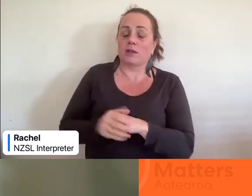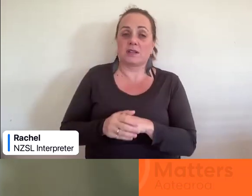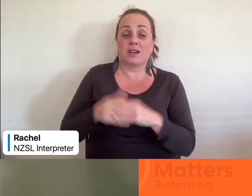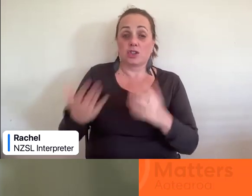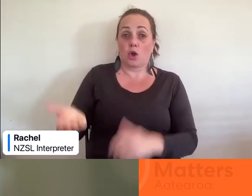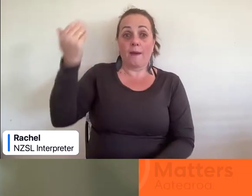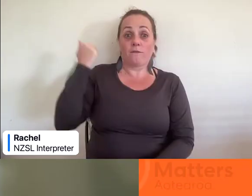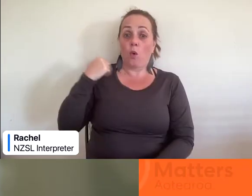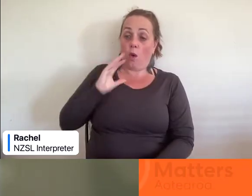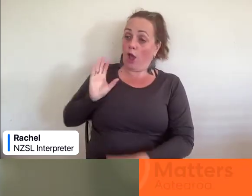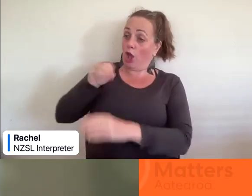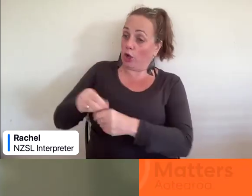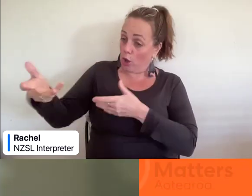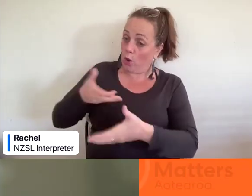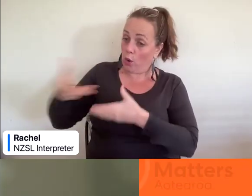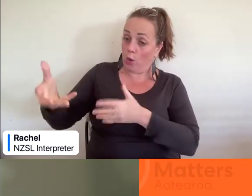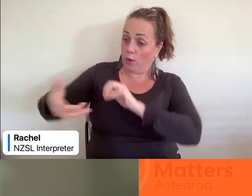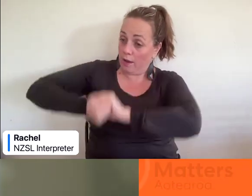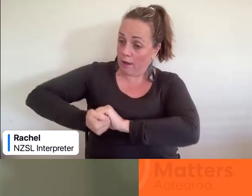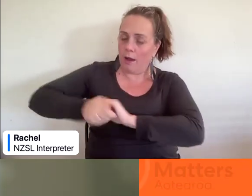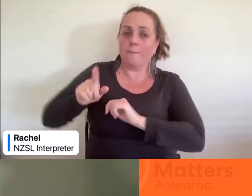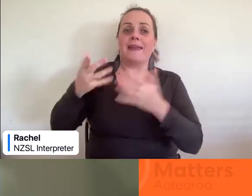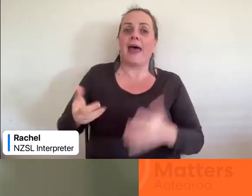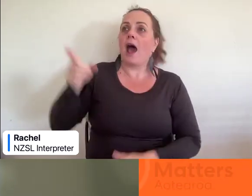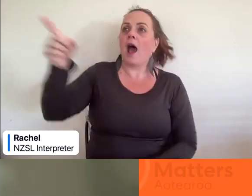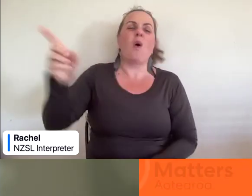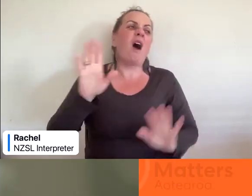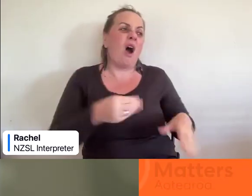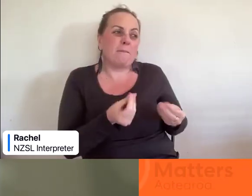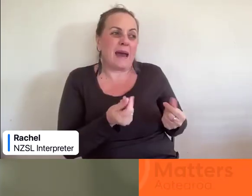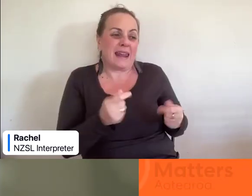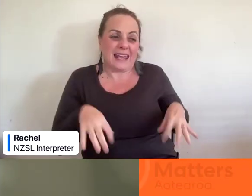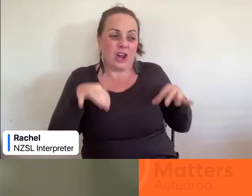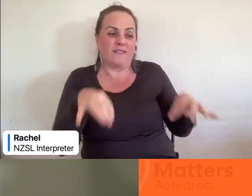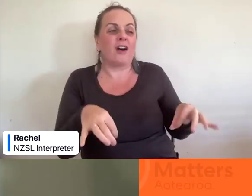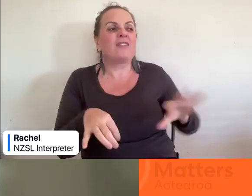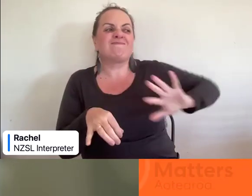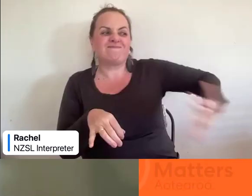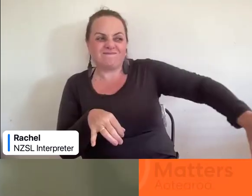us" to "oh we don't have enough money and so we need to control it and we can't give you that